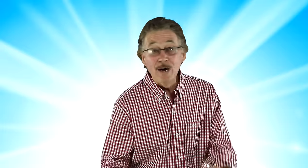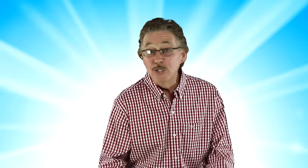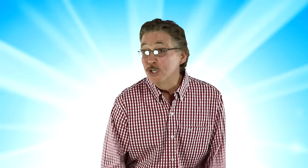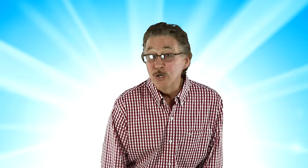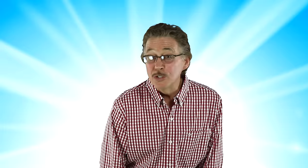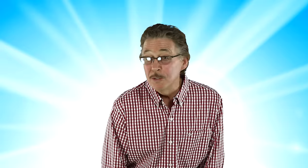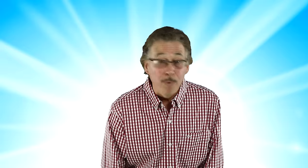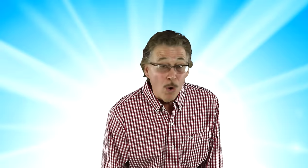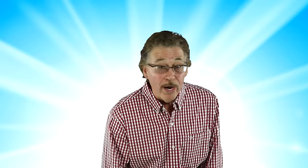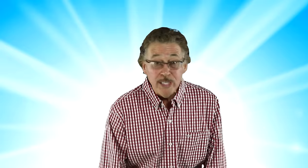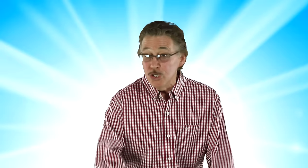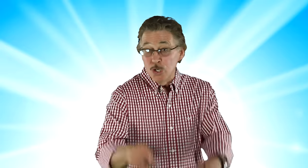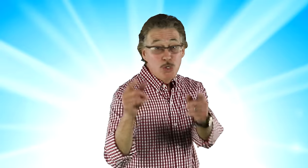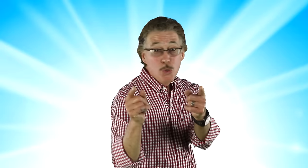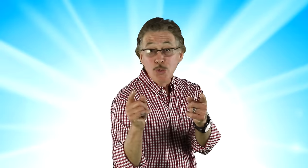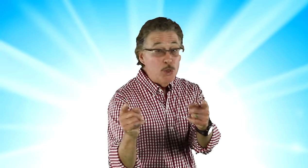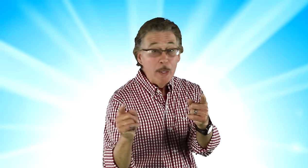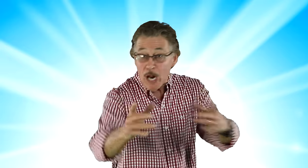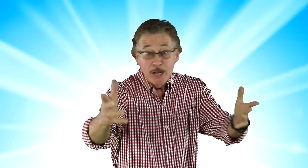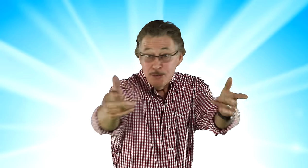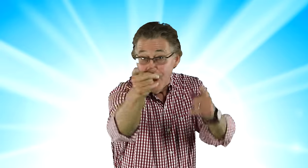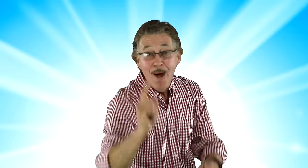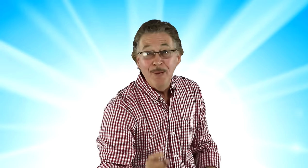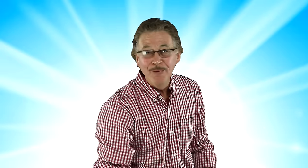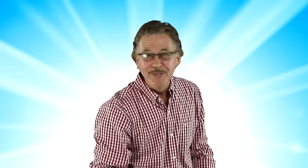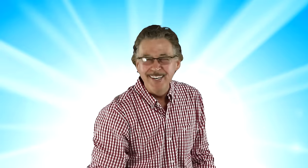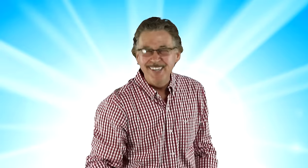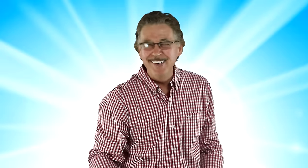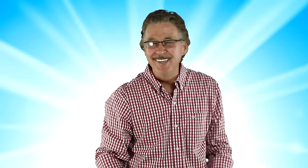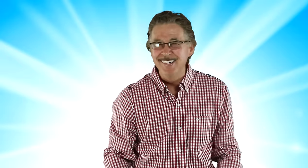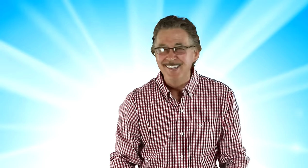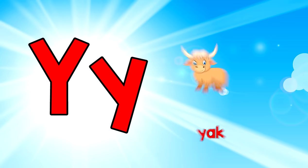Now girls and boys, you do it on your own